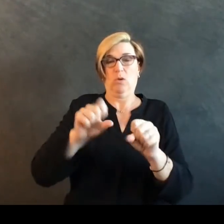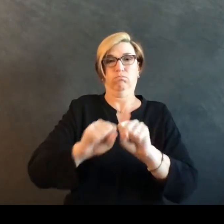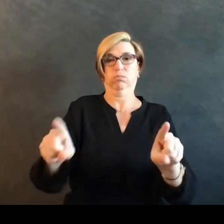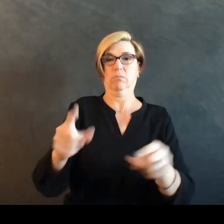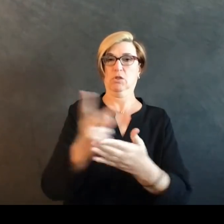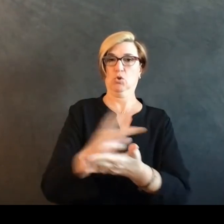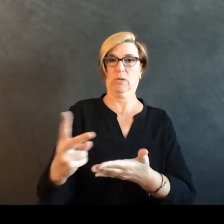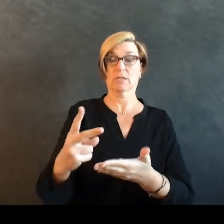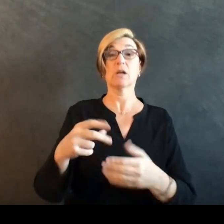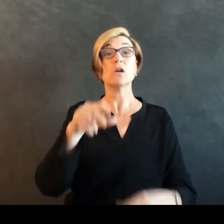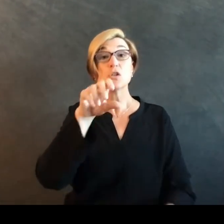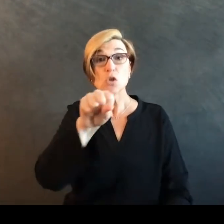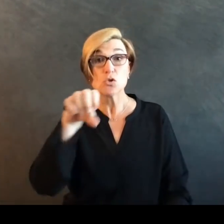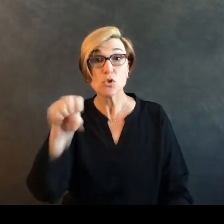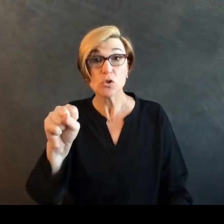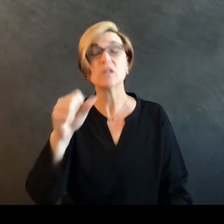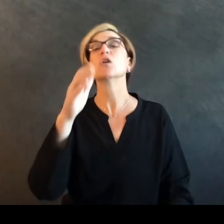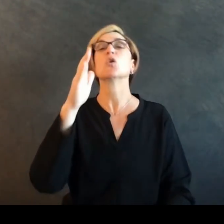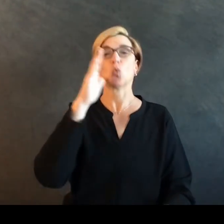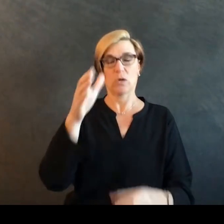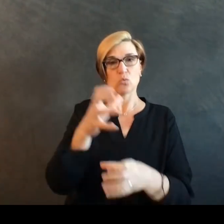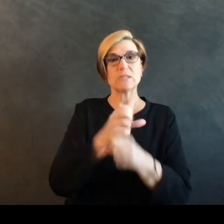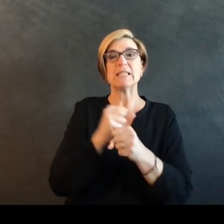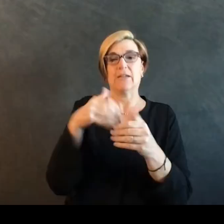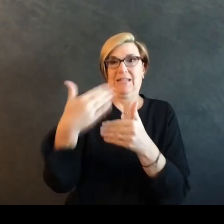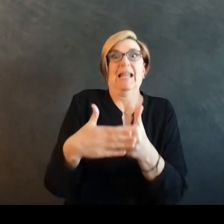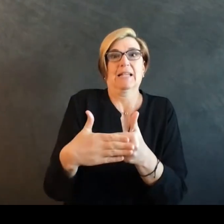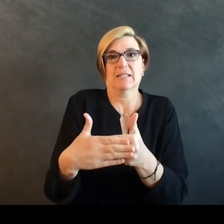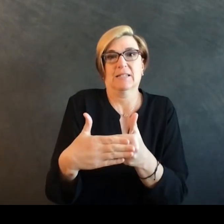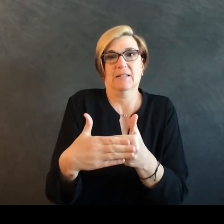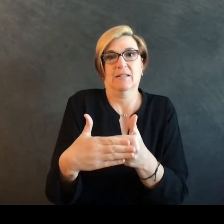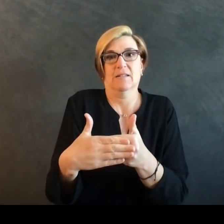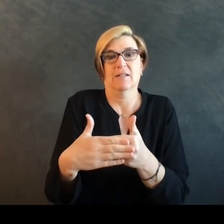very quickly after that if we don't have your information you'll have a simple